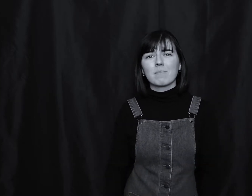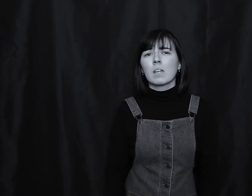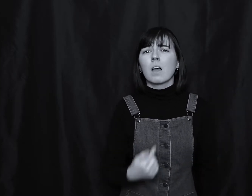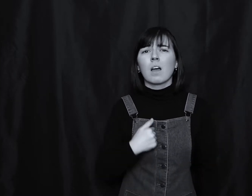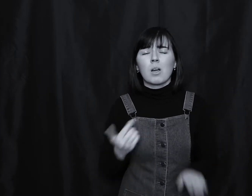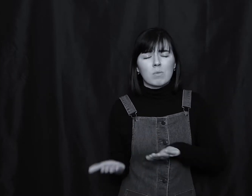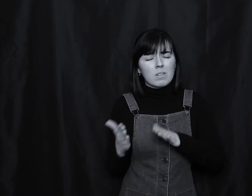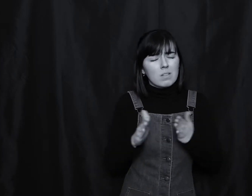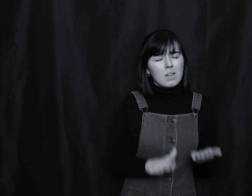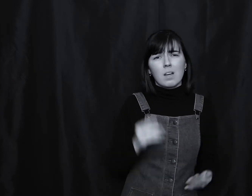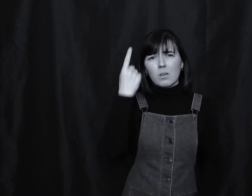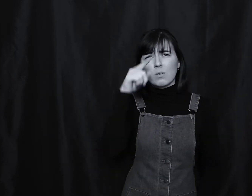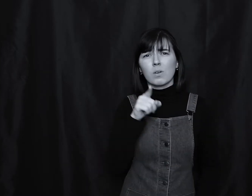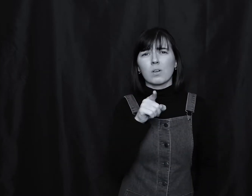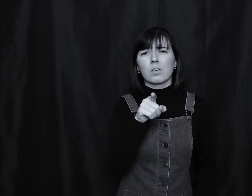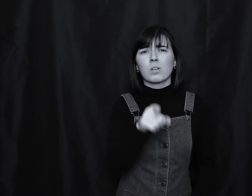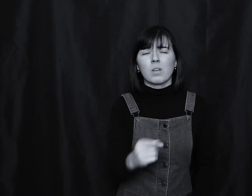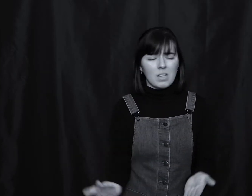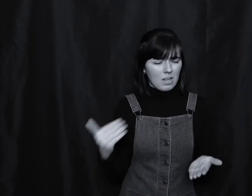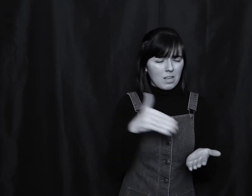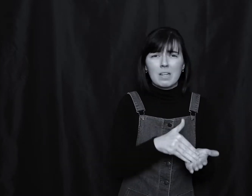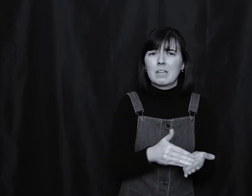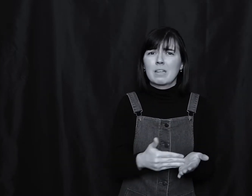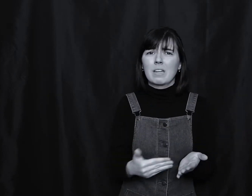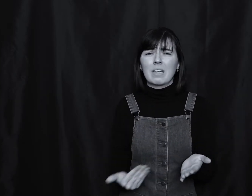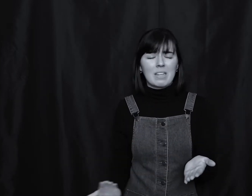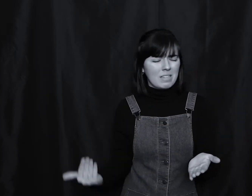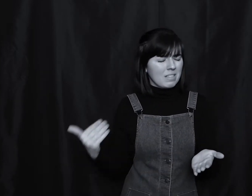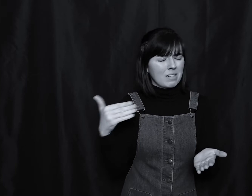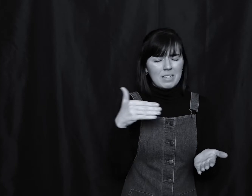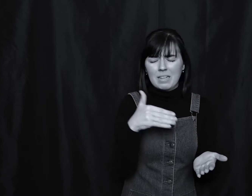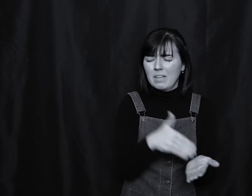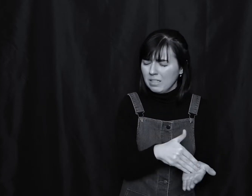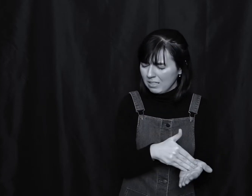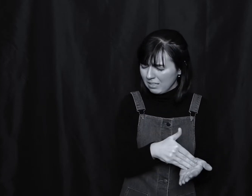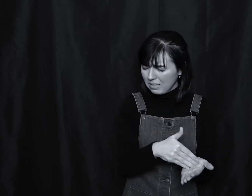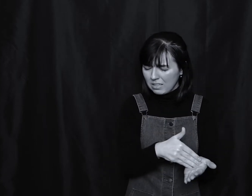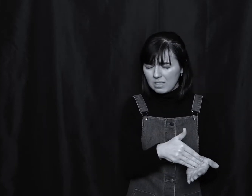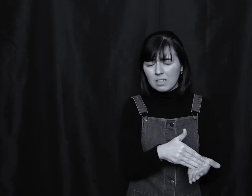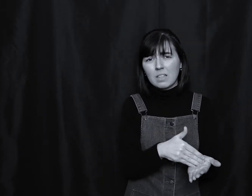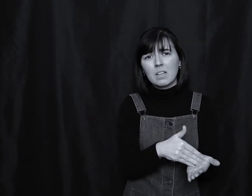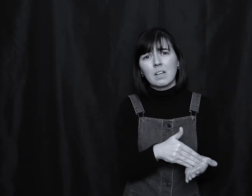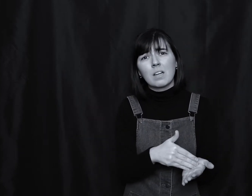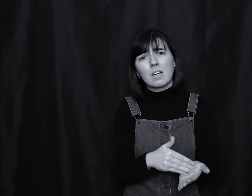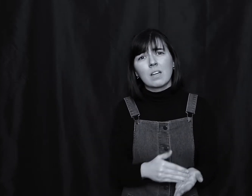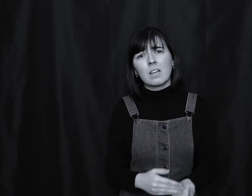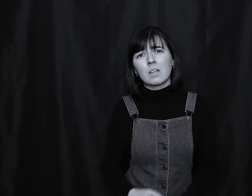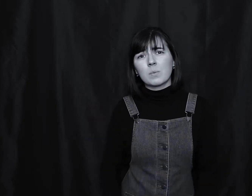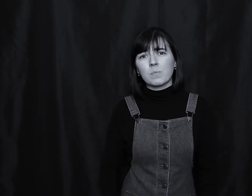I die for you again again